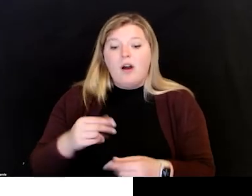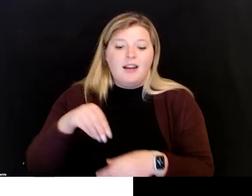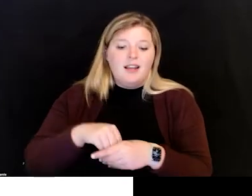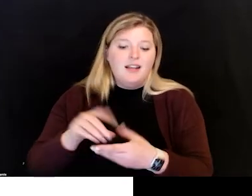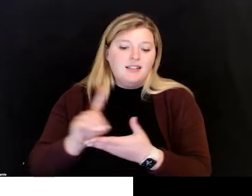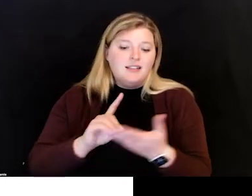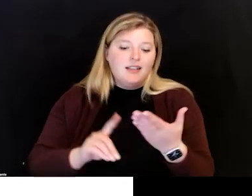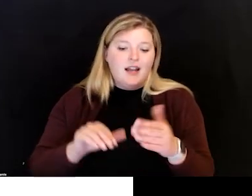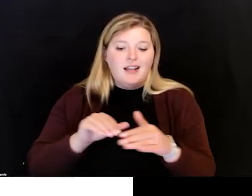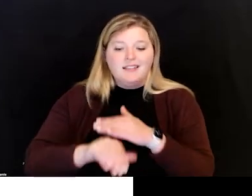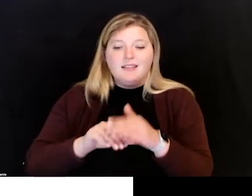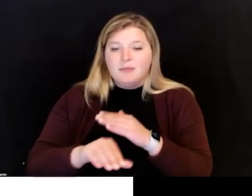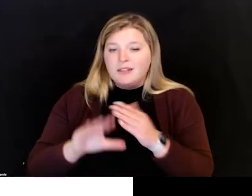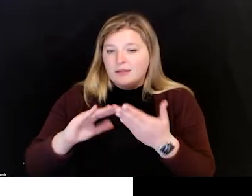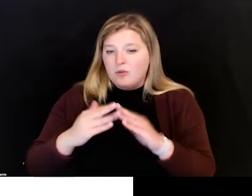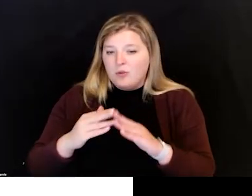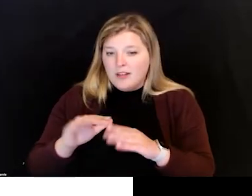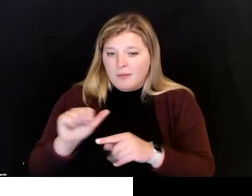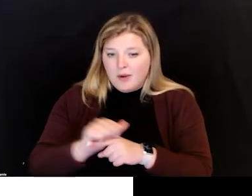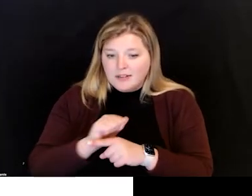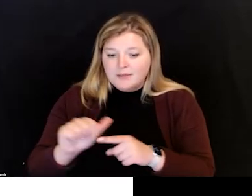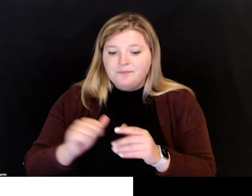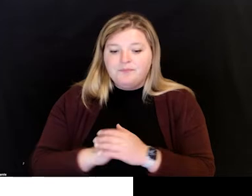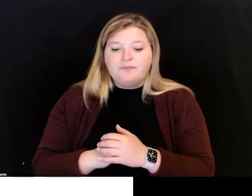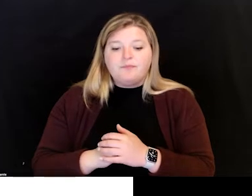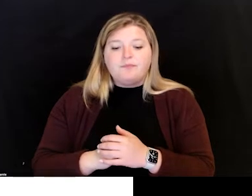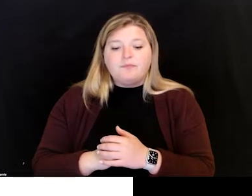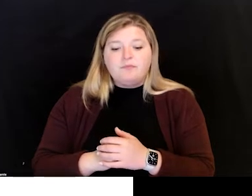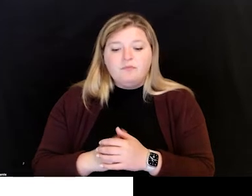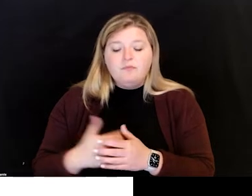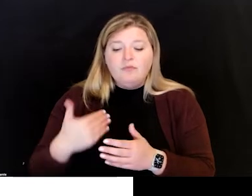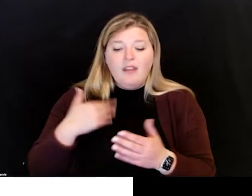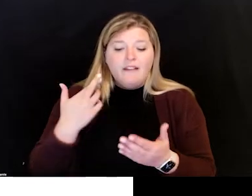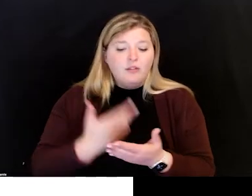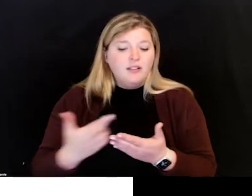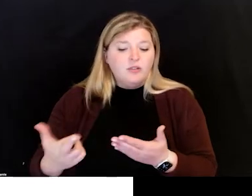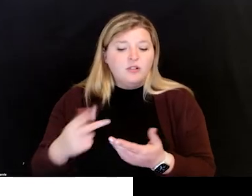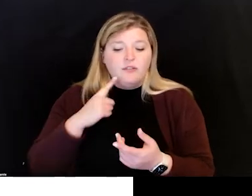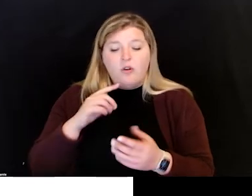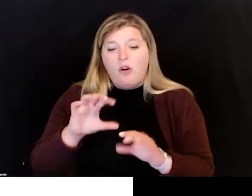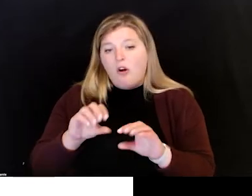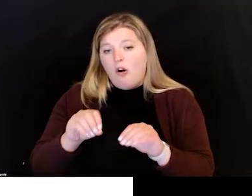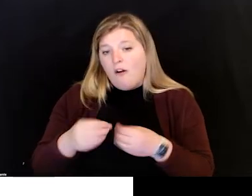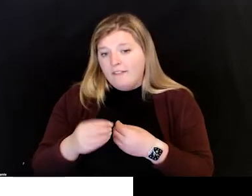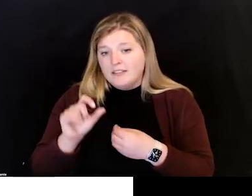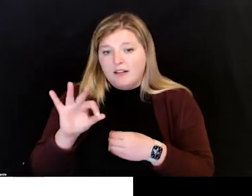community of practice. There are resources on the Office of Accessibility website